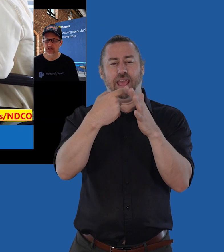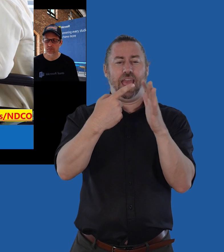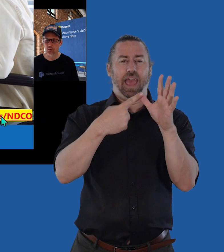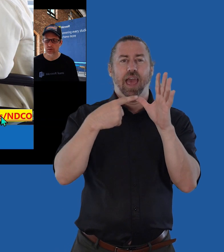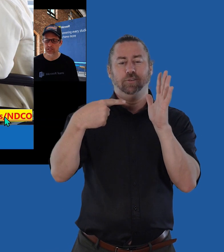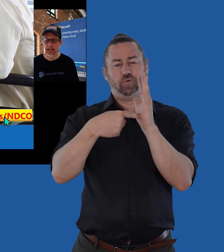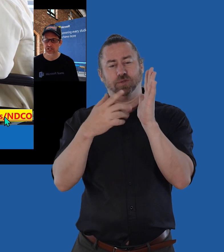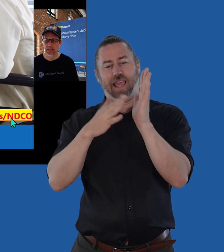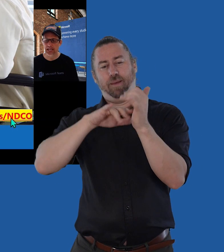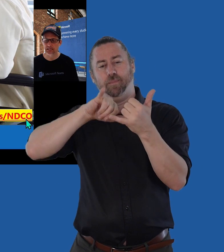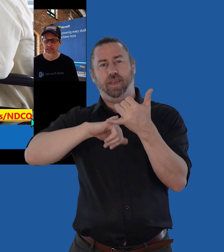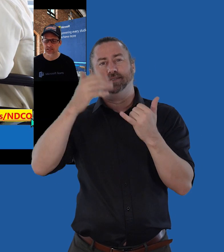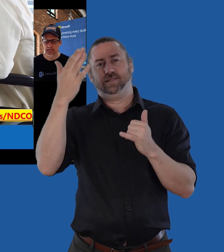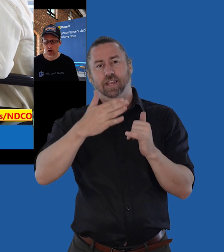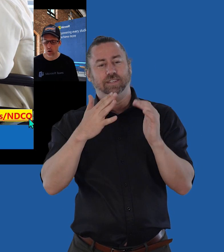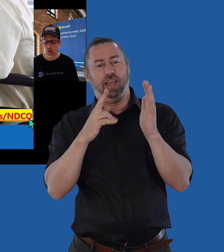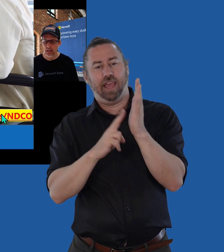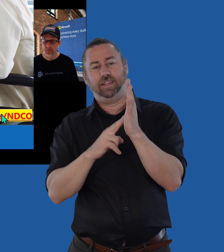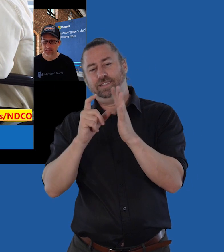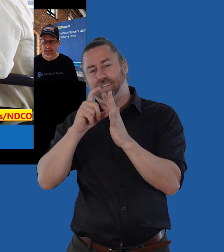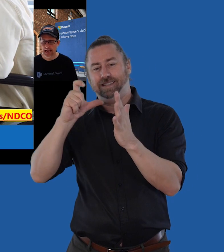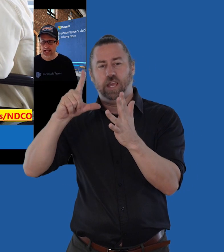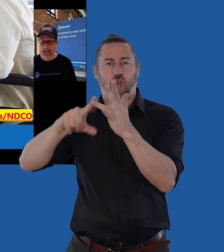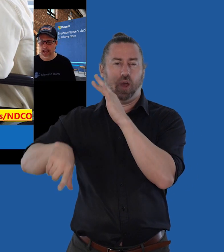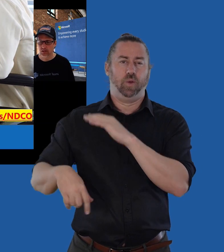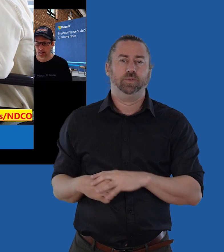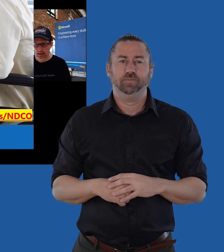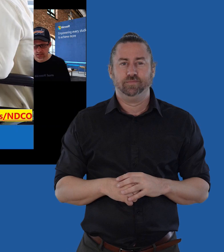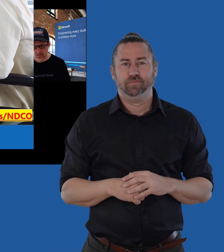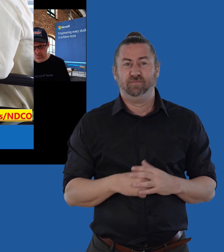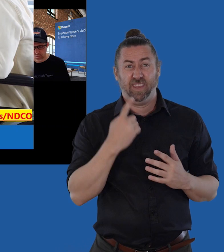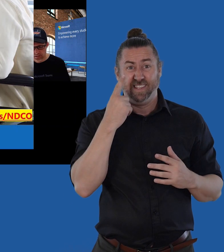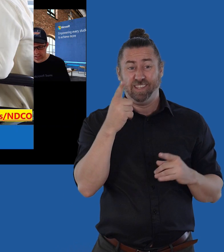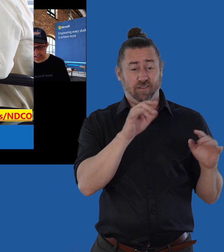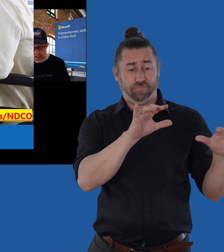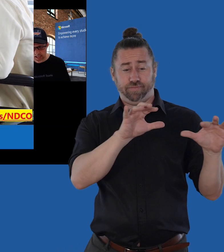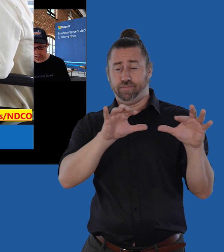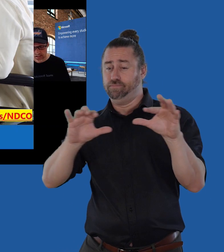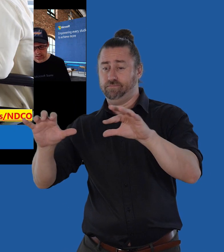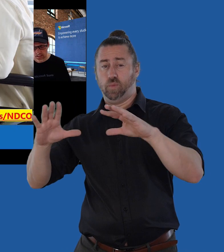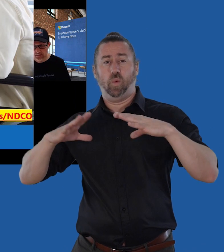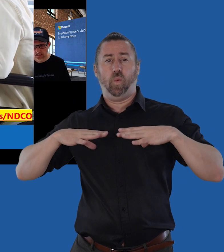aka.ms/NDCO, that's aka.ms/NDCO.